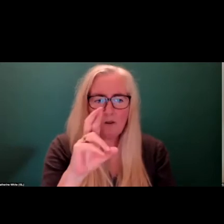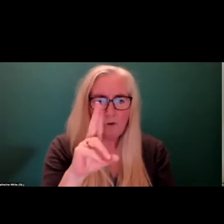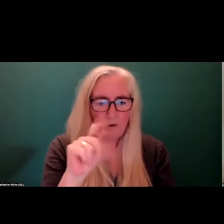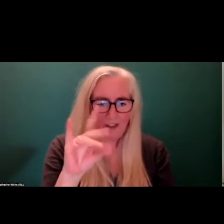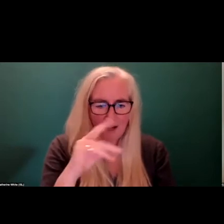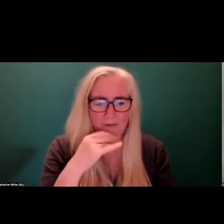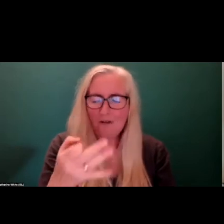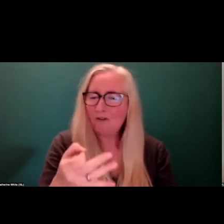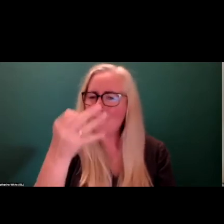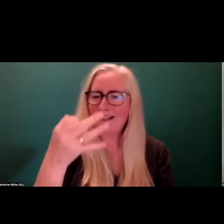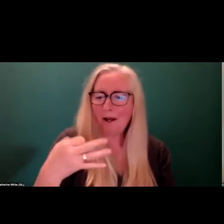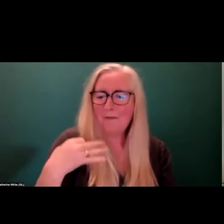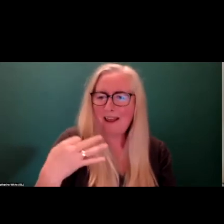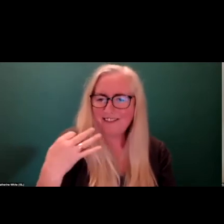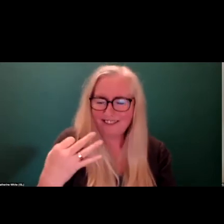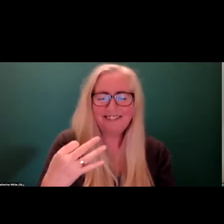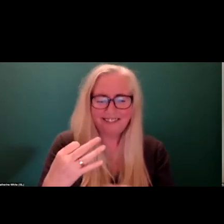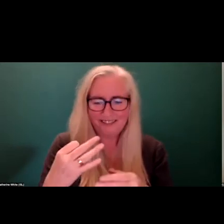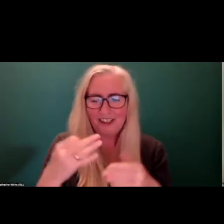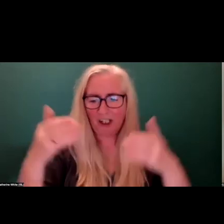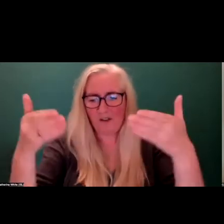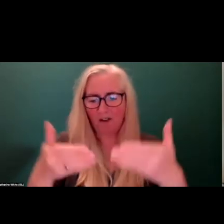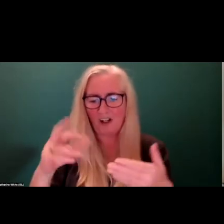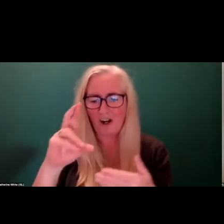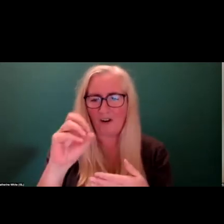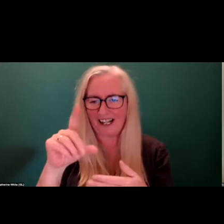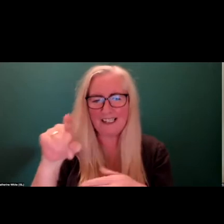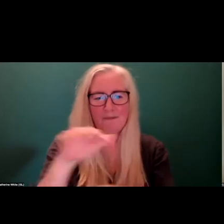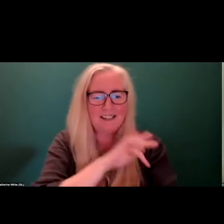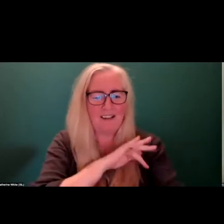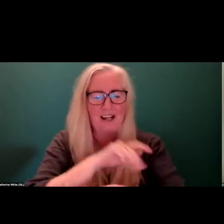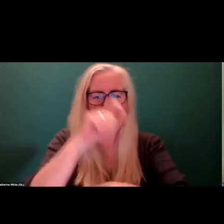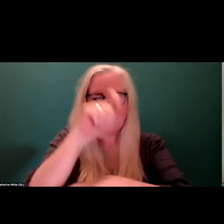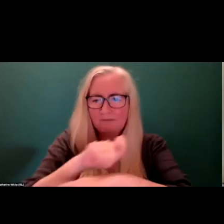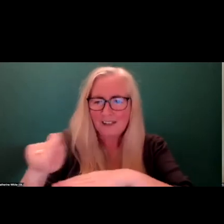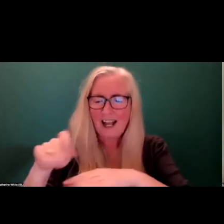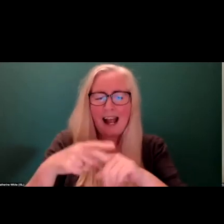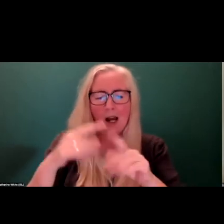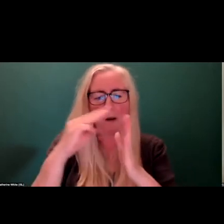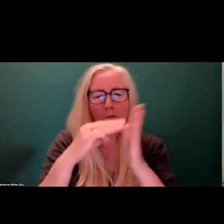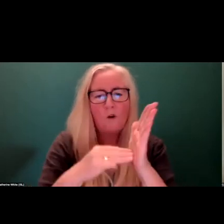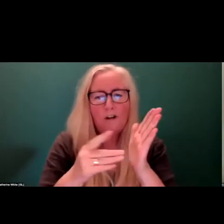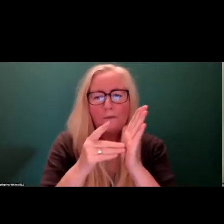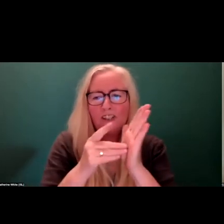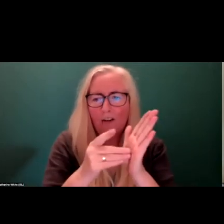Thank you, Ruth. It gives me great pleasure to introduce Rodd Bond. Rodd is an architect who was programme director of the Netwell